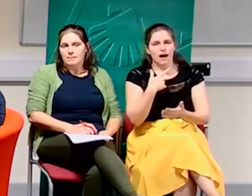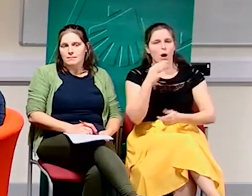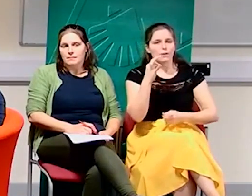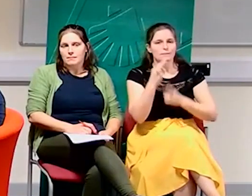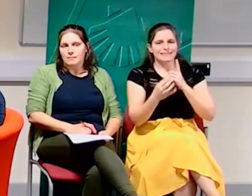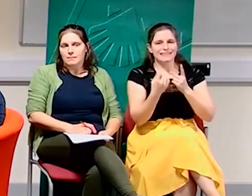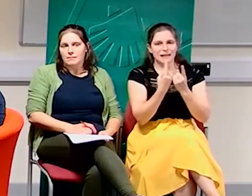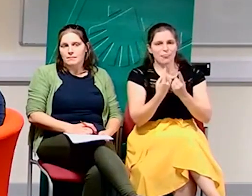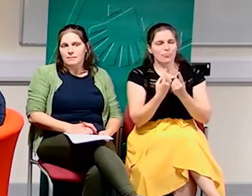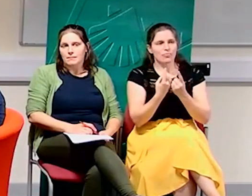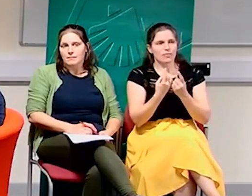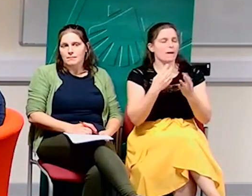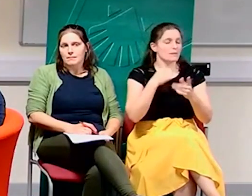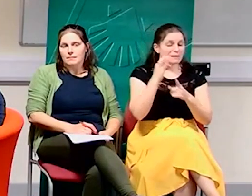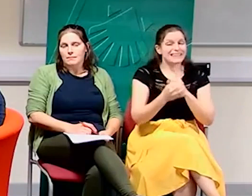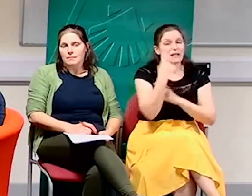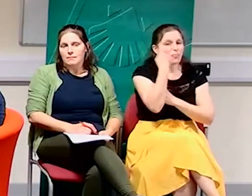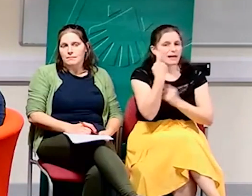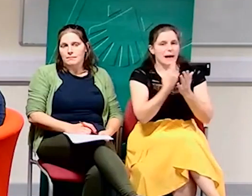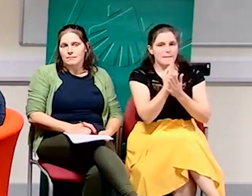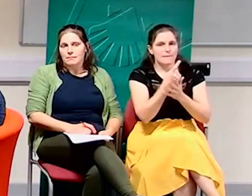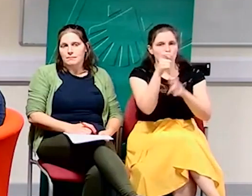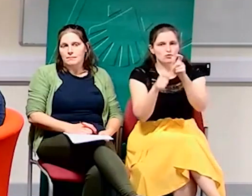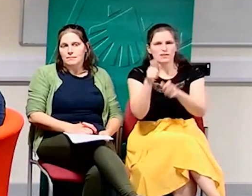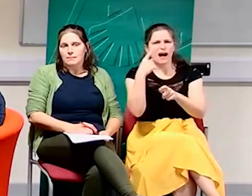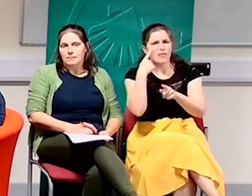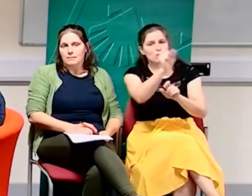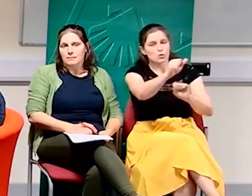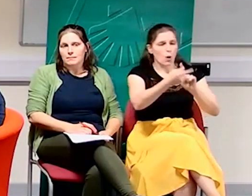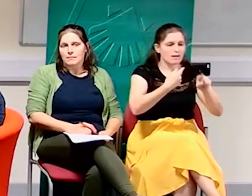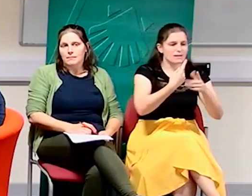about students whereas I think the answer you were giving was more about what's been done for staff